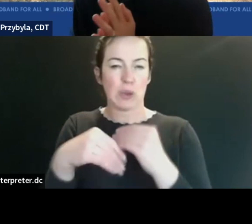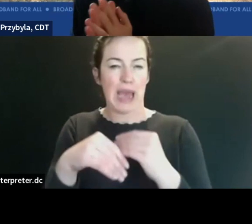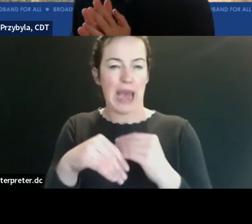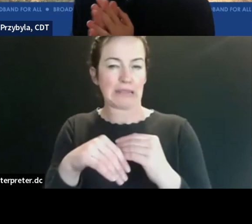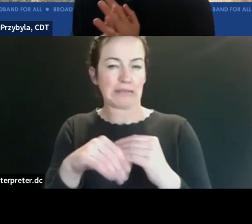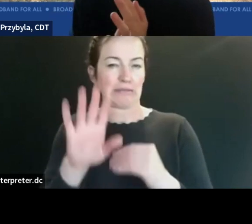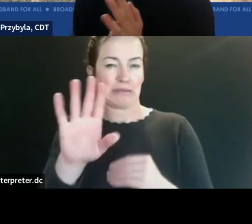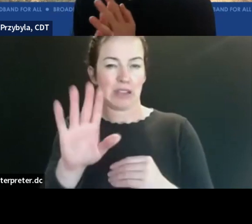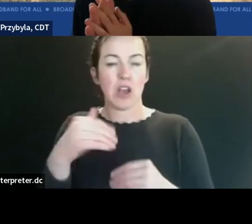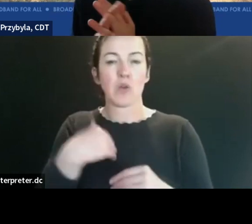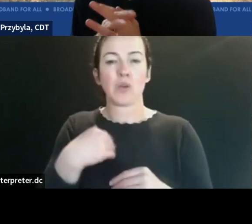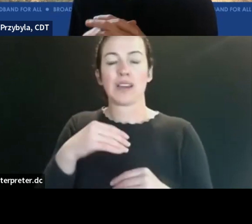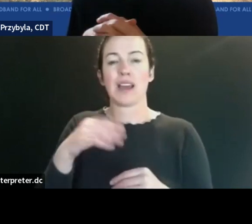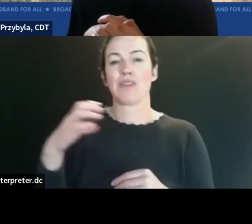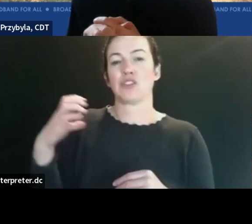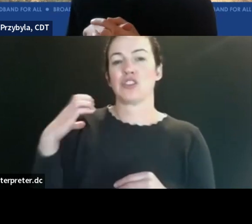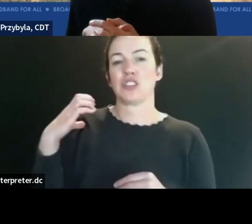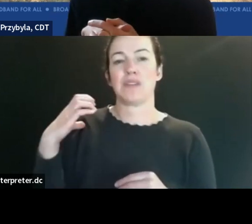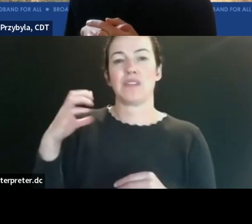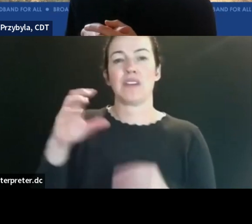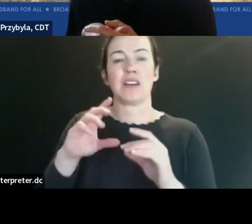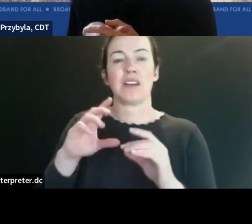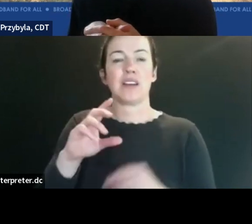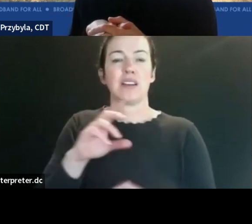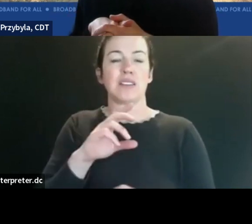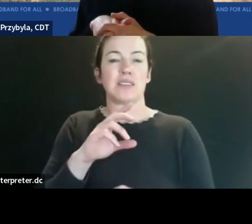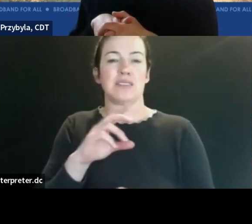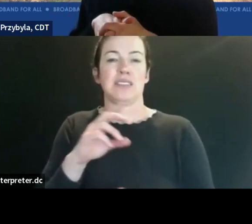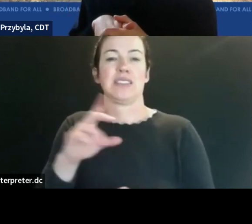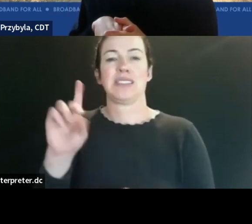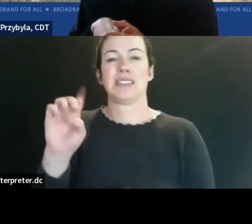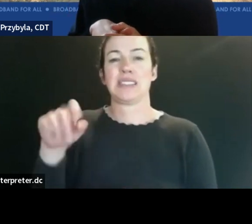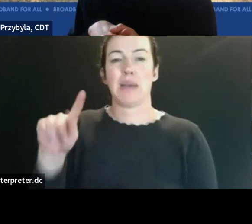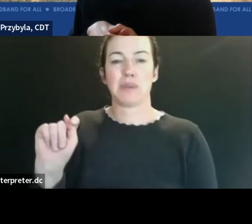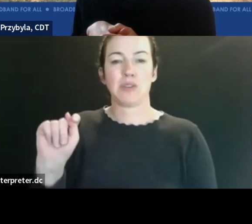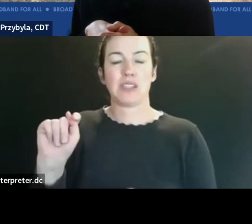which is chief deputy Chueh has joined us from California Government Operations, and